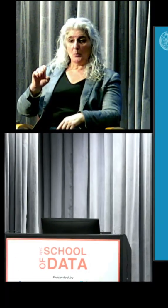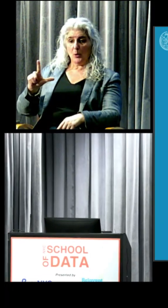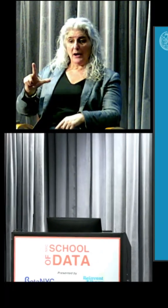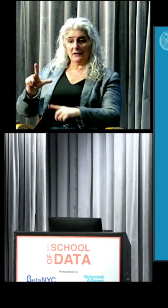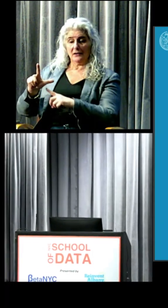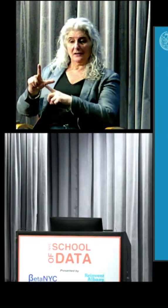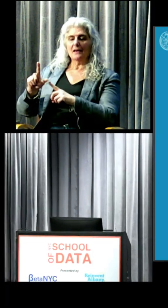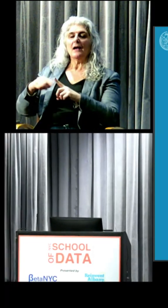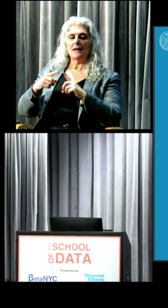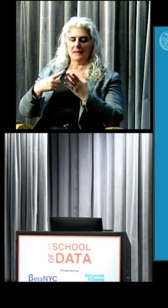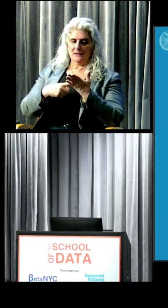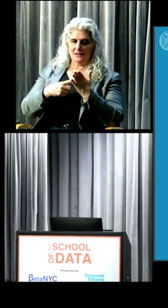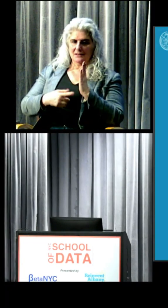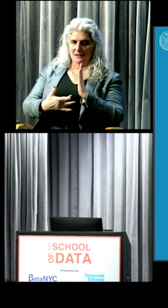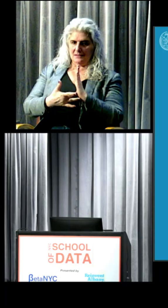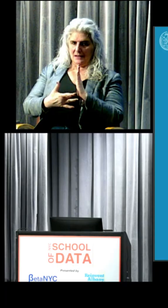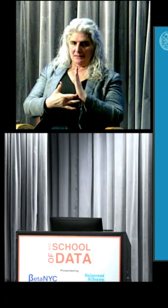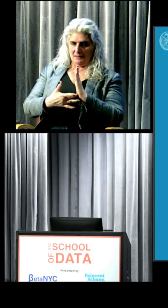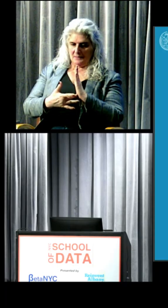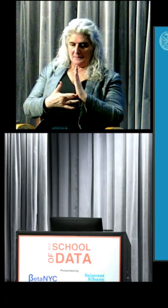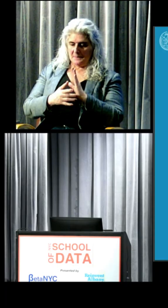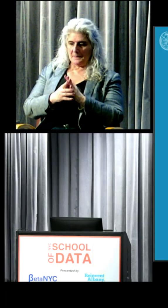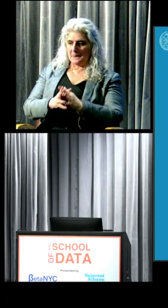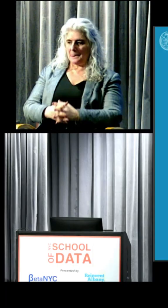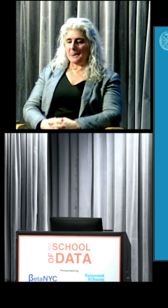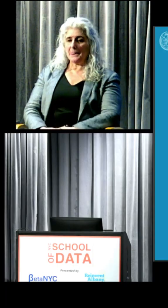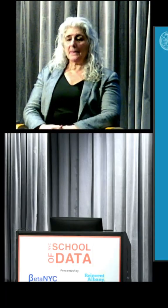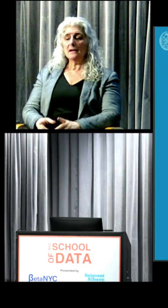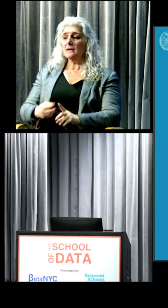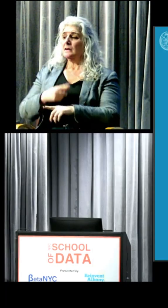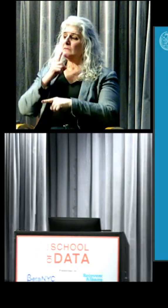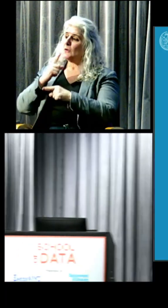those went into some kind of measure of waste for building type.